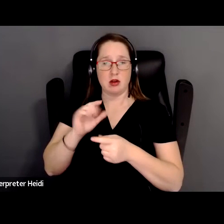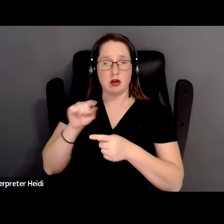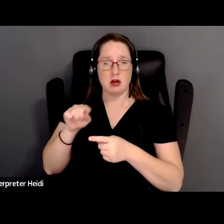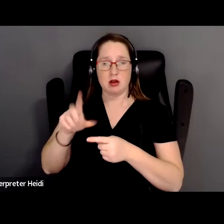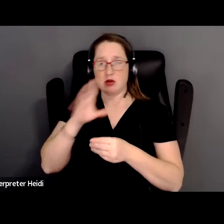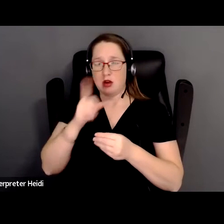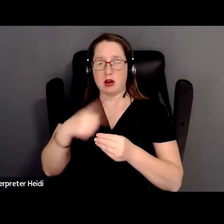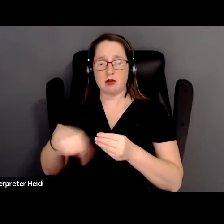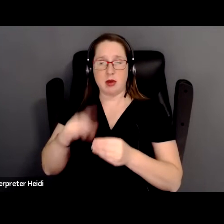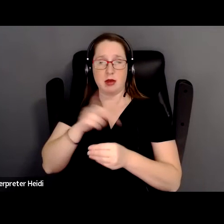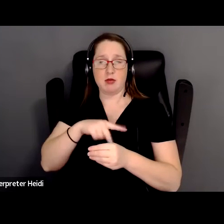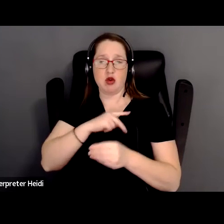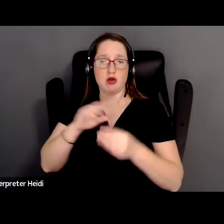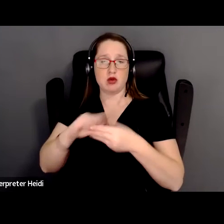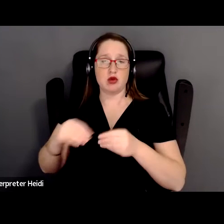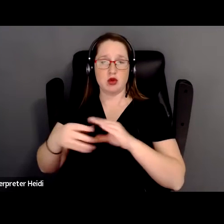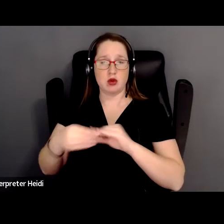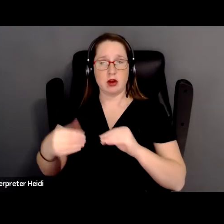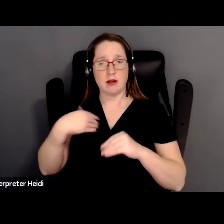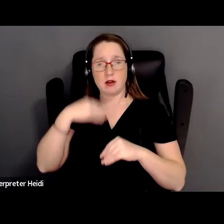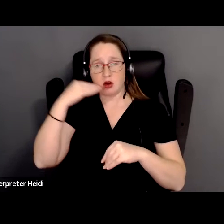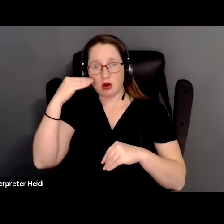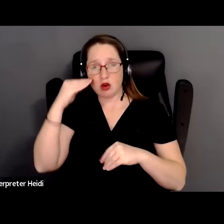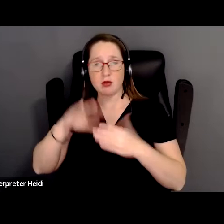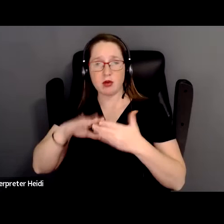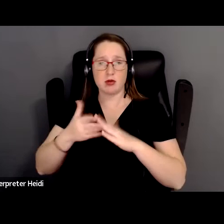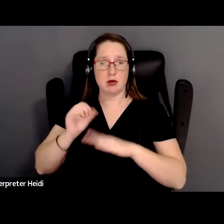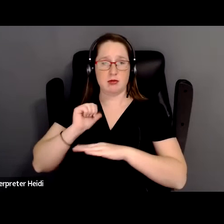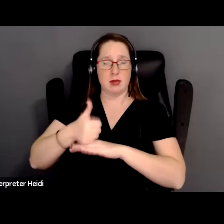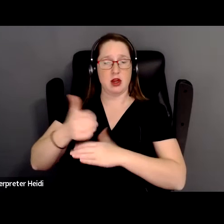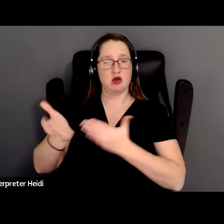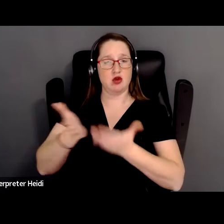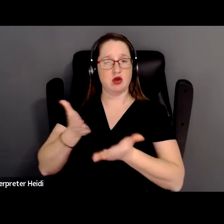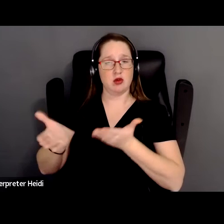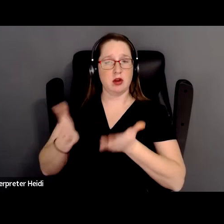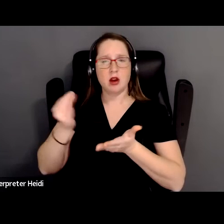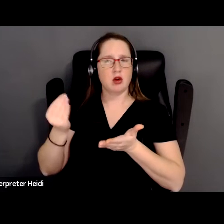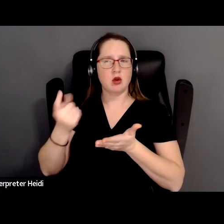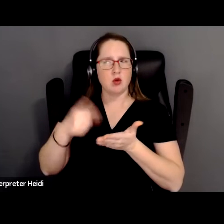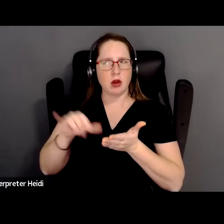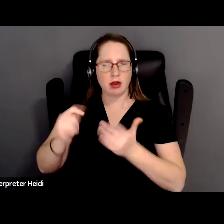The personal stories of having home and community based services, and what that life has offered